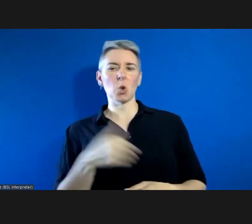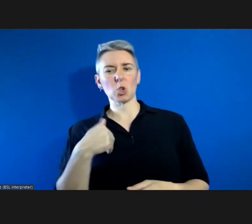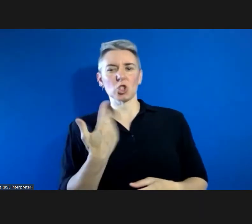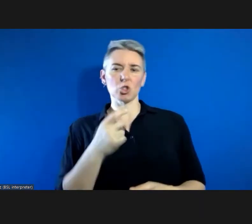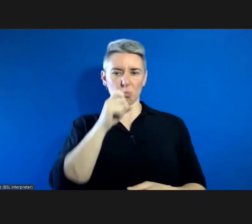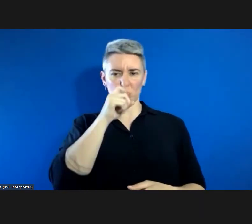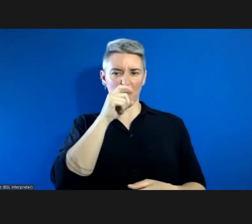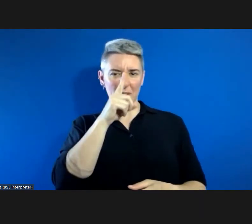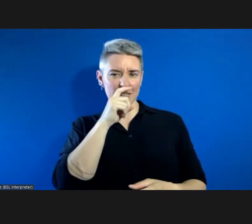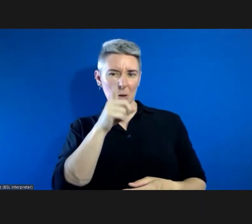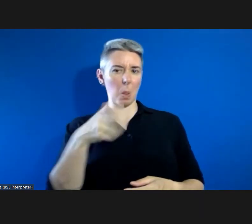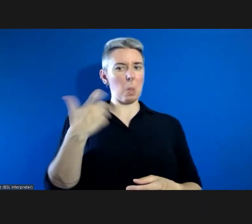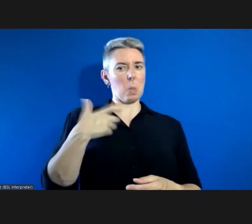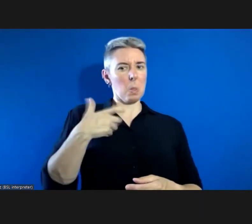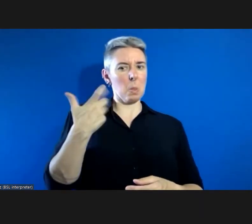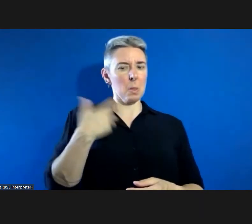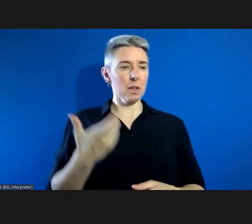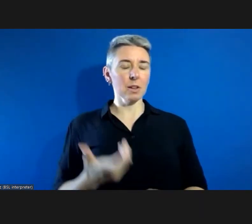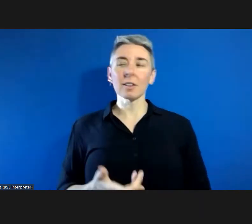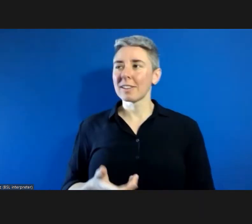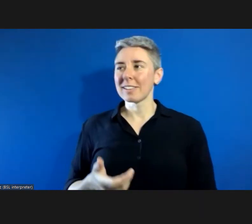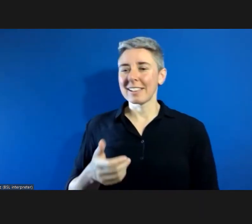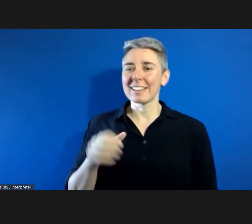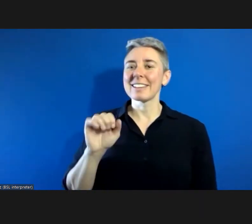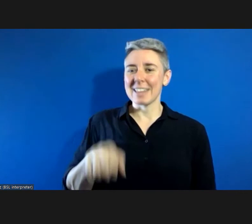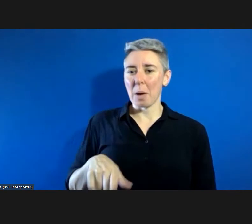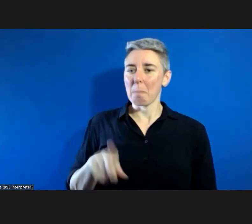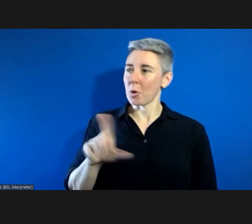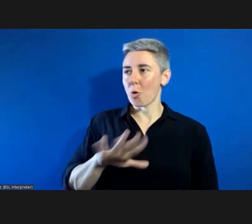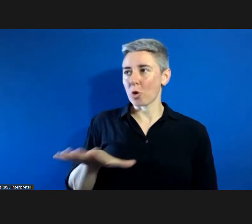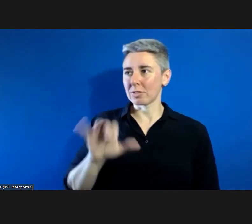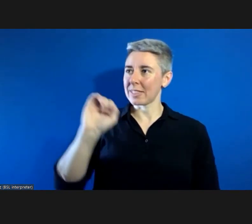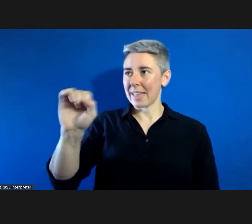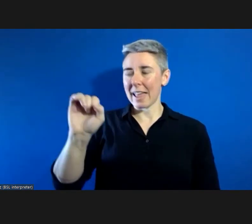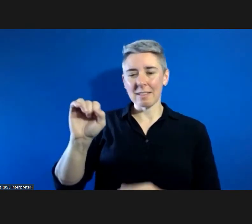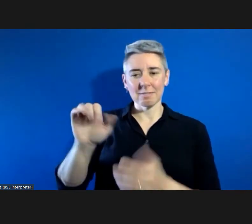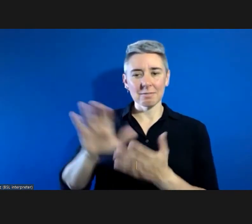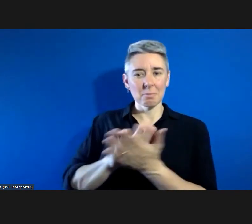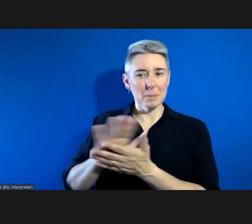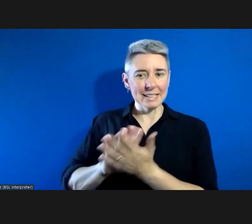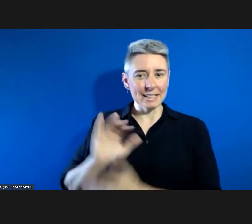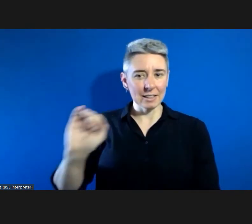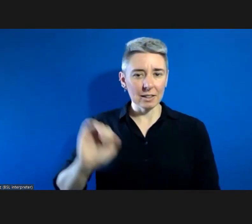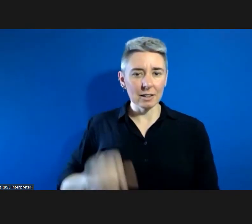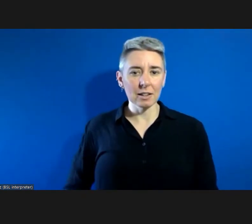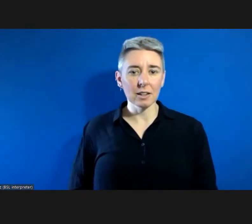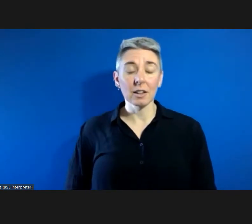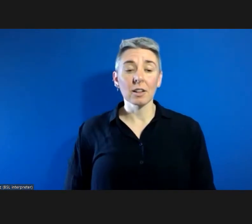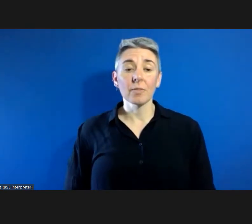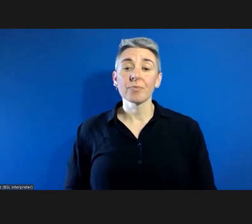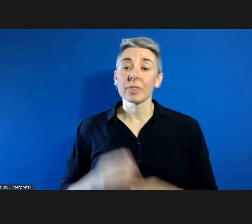Bermondsey Boy". And I am, but not in the context they were using it. All this proves to me